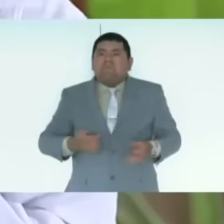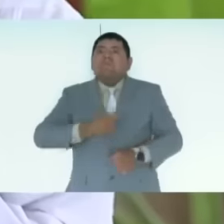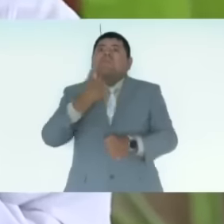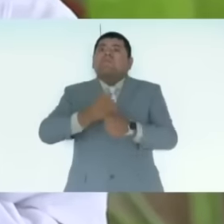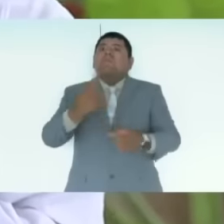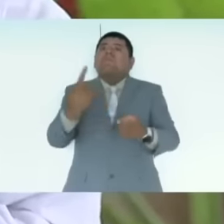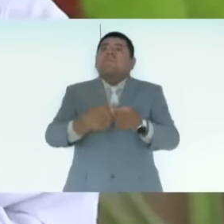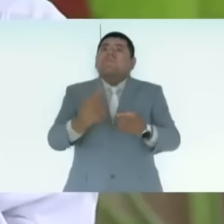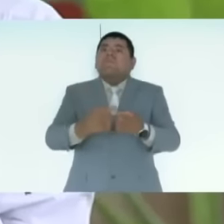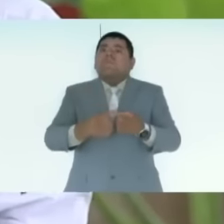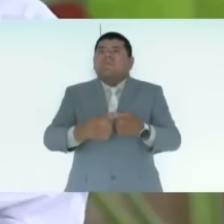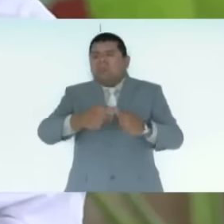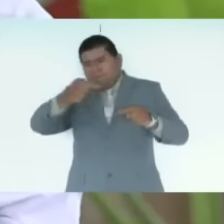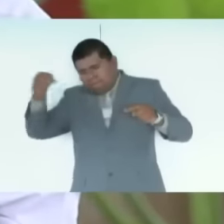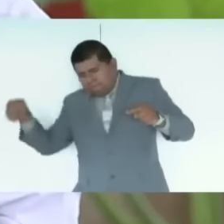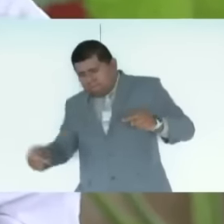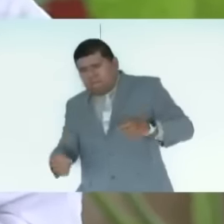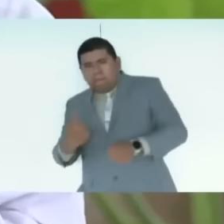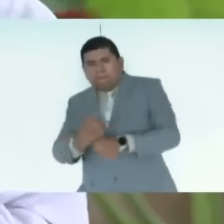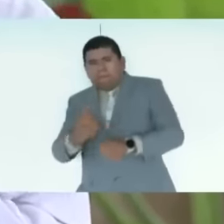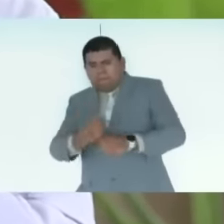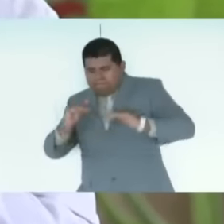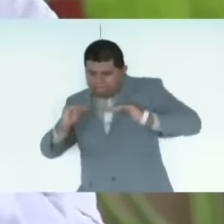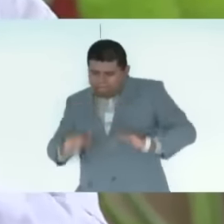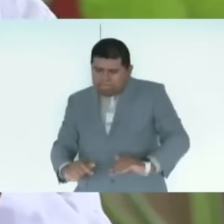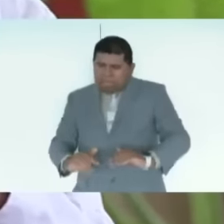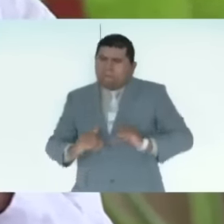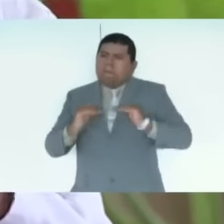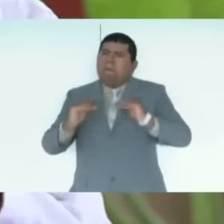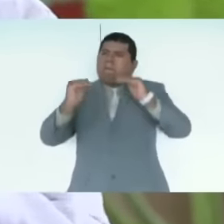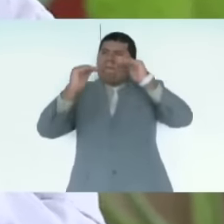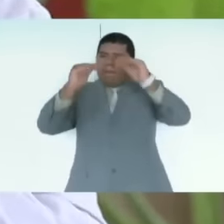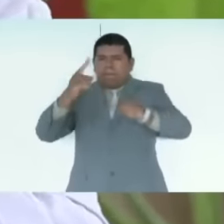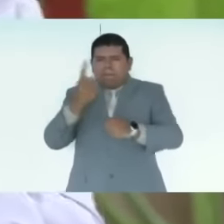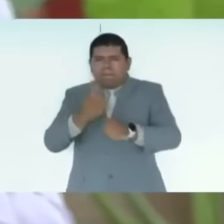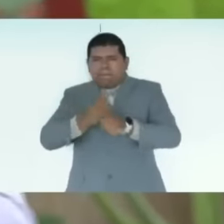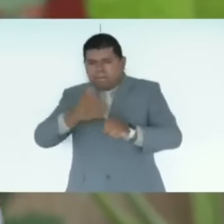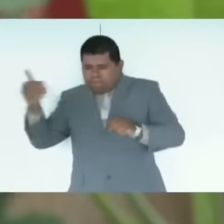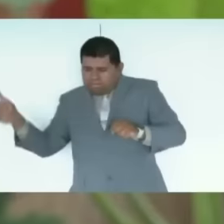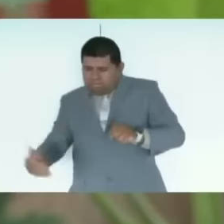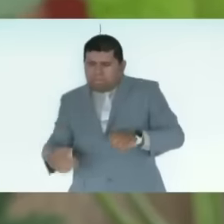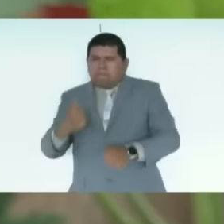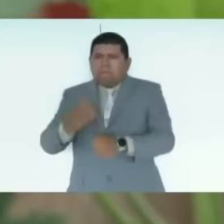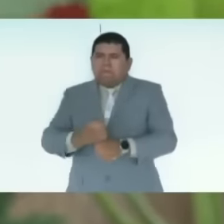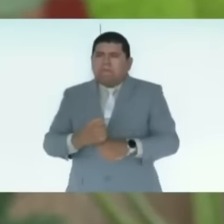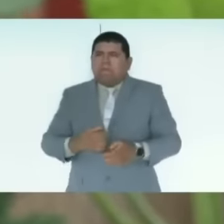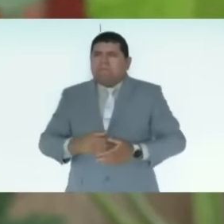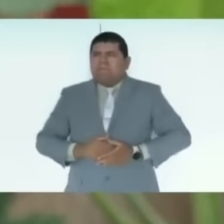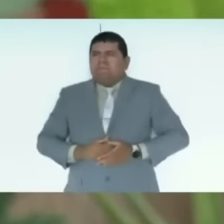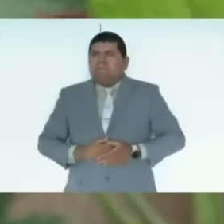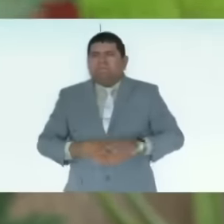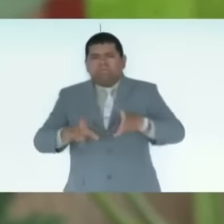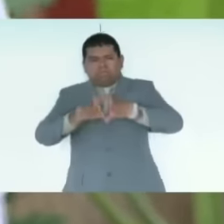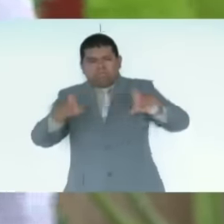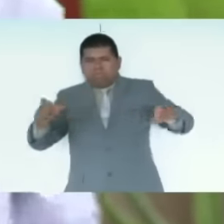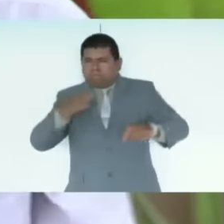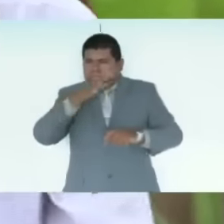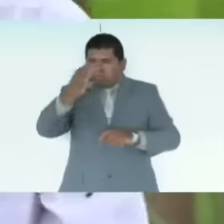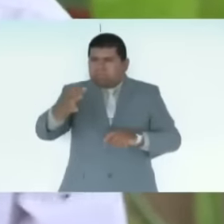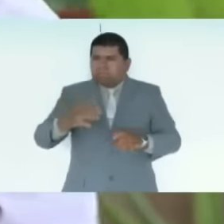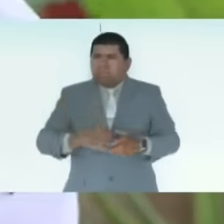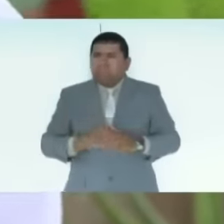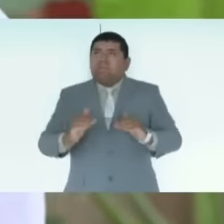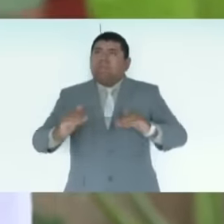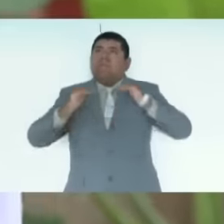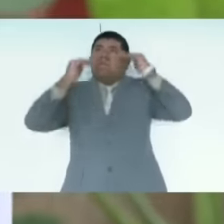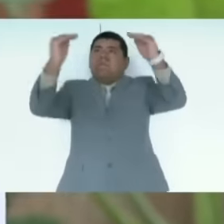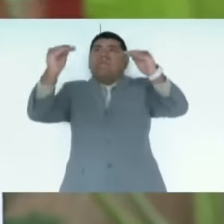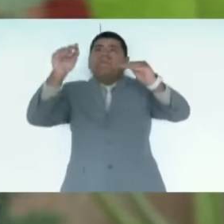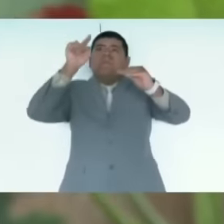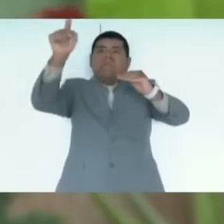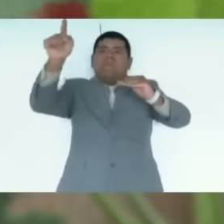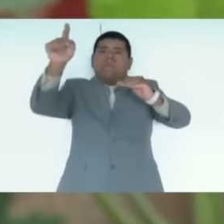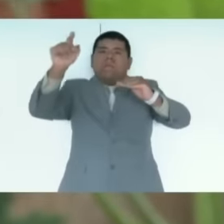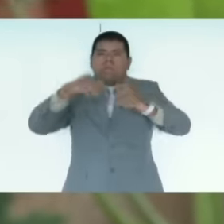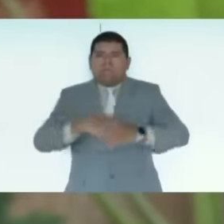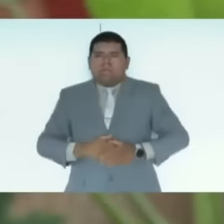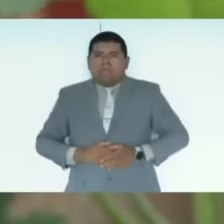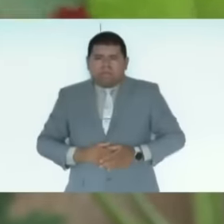from the bottom up and it is and you can say in one sentence it is up those at the bottom and down the